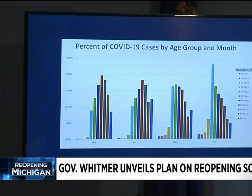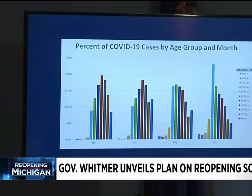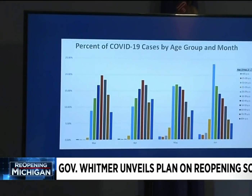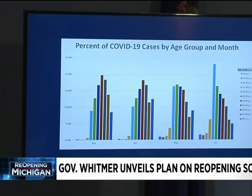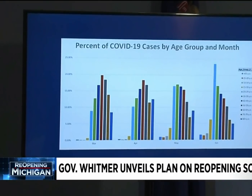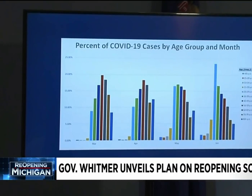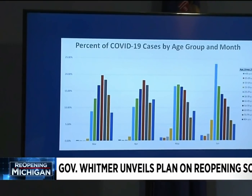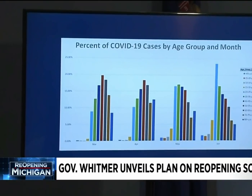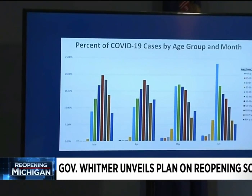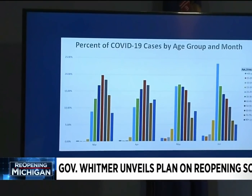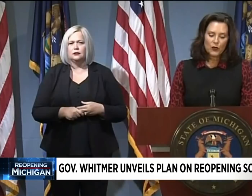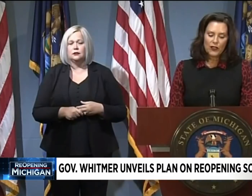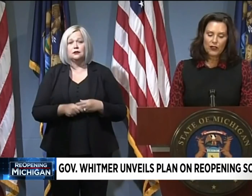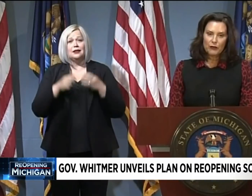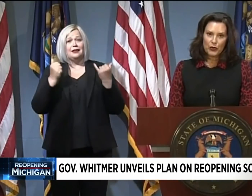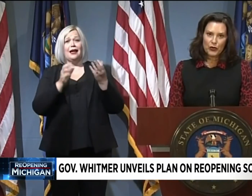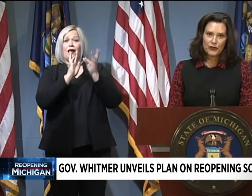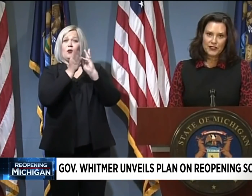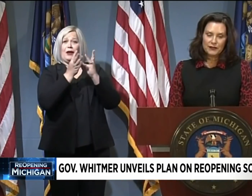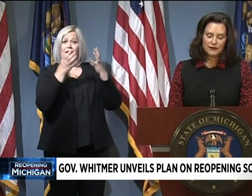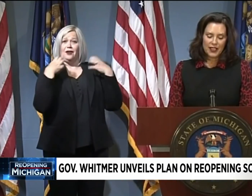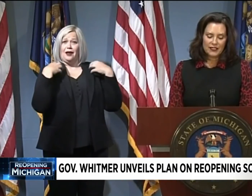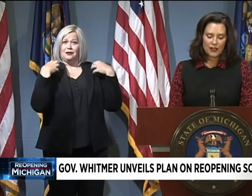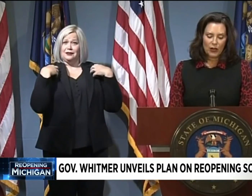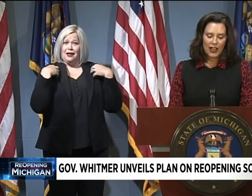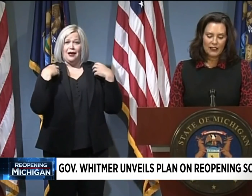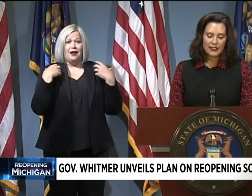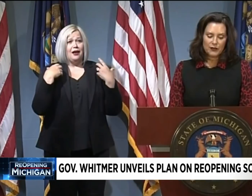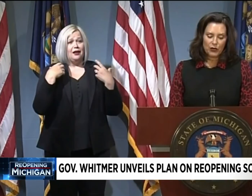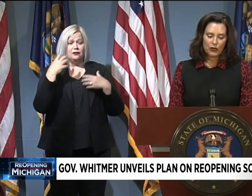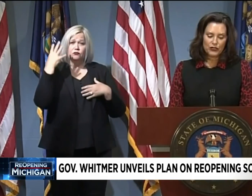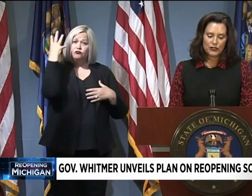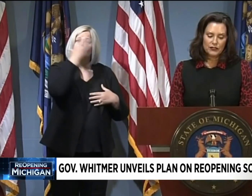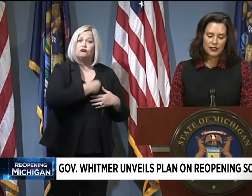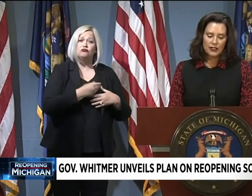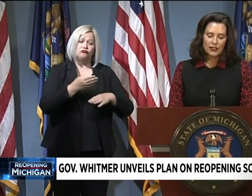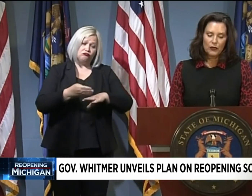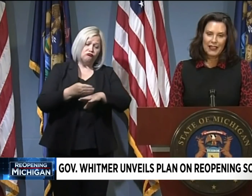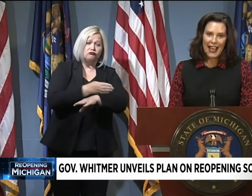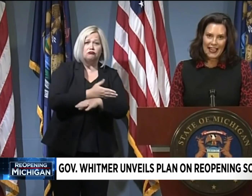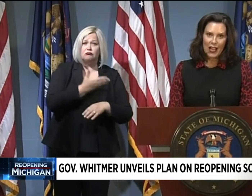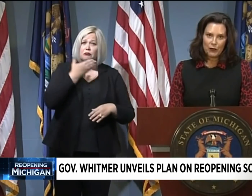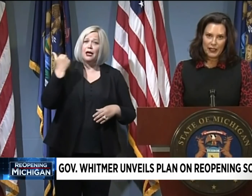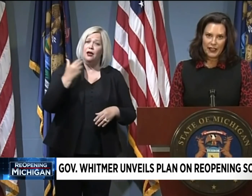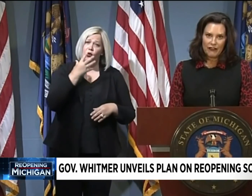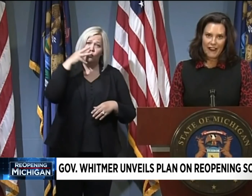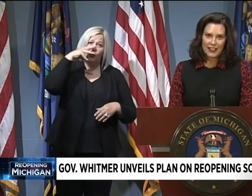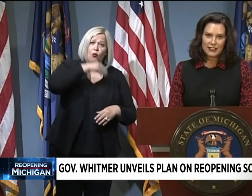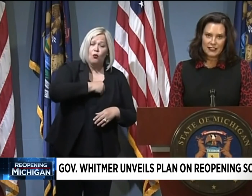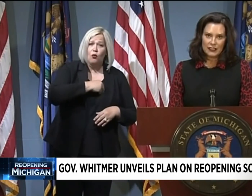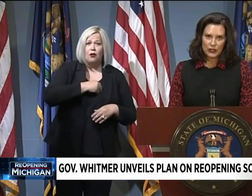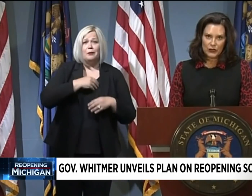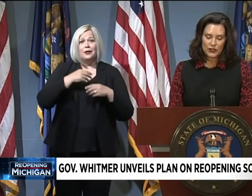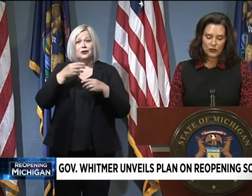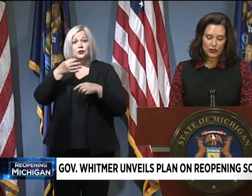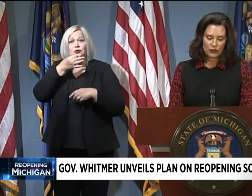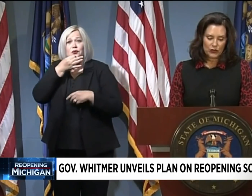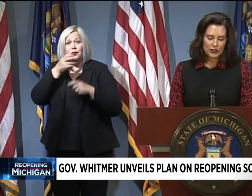DAYS IN SPIKES IN COVID IN MICHIGAN, GOVERNOR WHITMER SAYS MOVING TO PHASE FIVE WAS OFF THE TABLE AND URGING PEOPLE TO TAKE